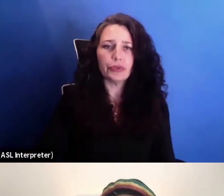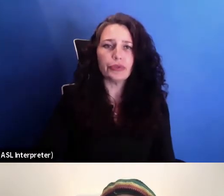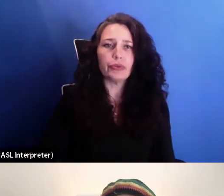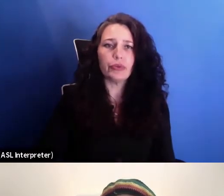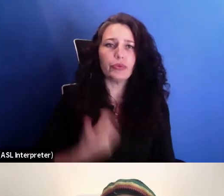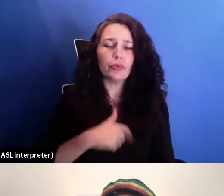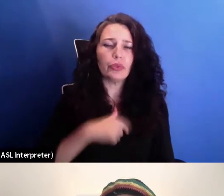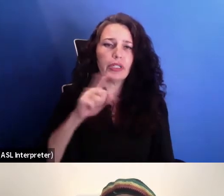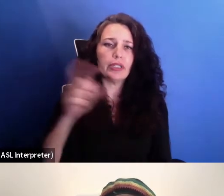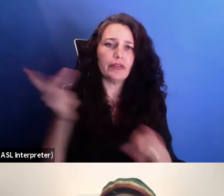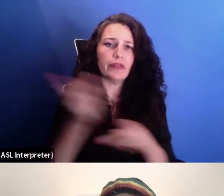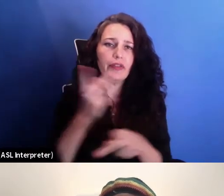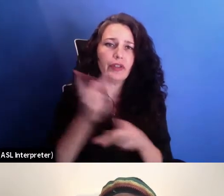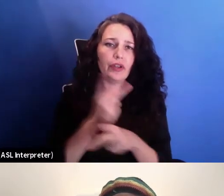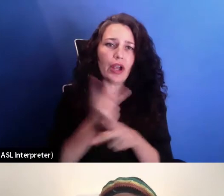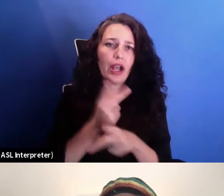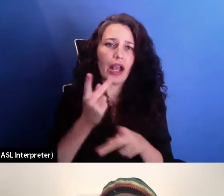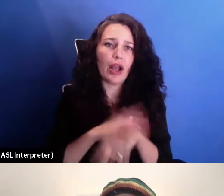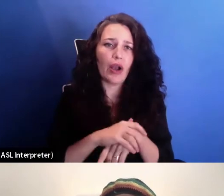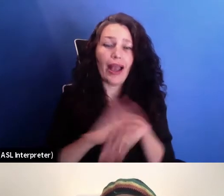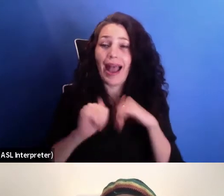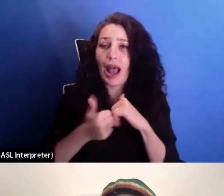like how do we do both things?